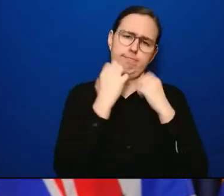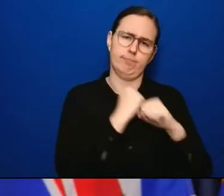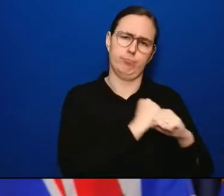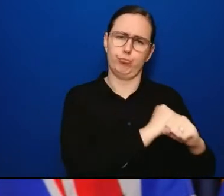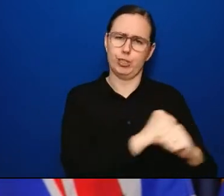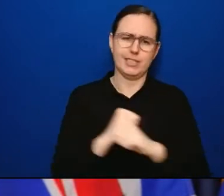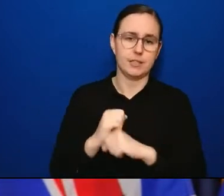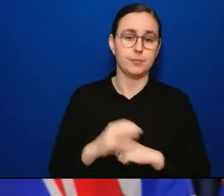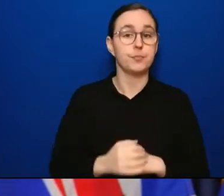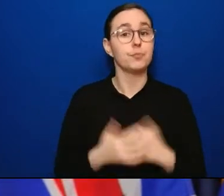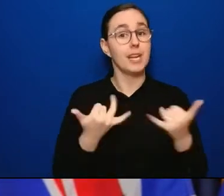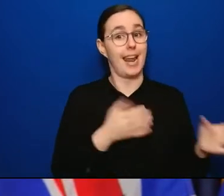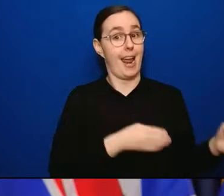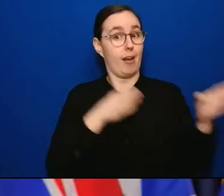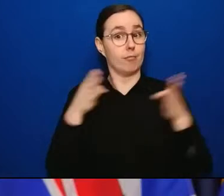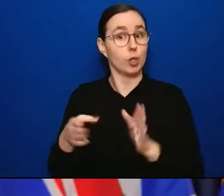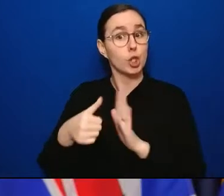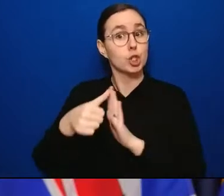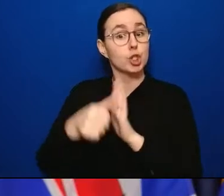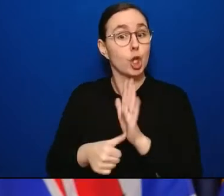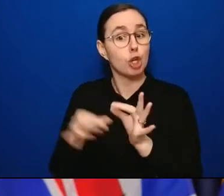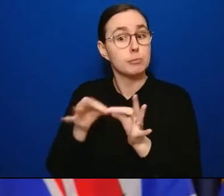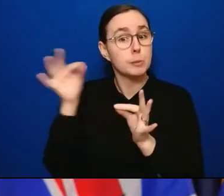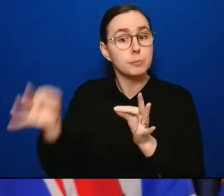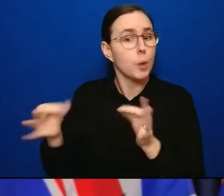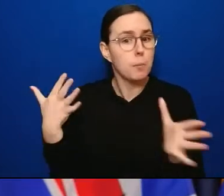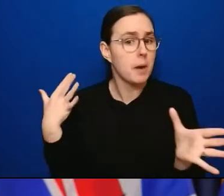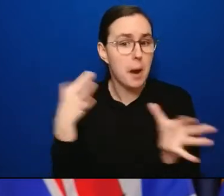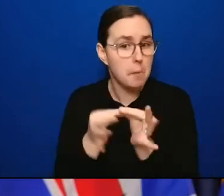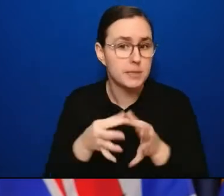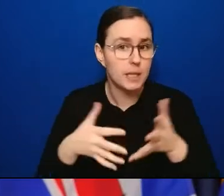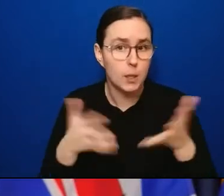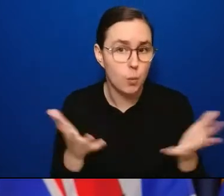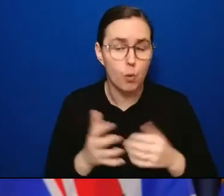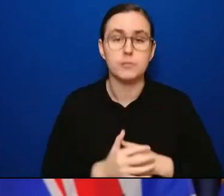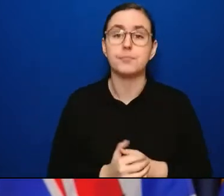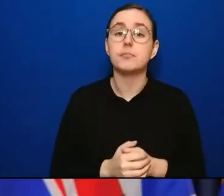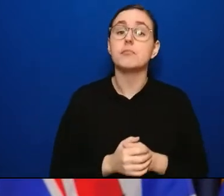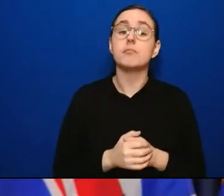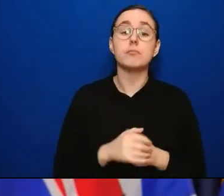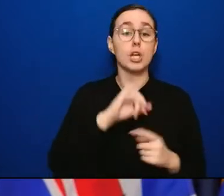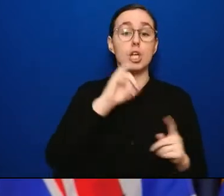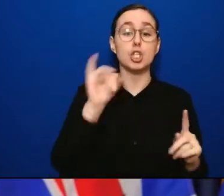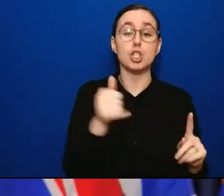renewal Update. Health authorities report that 6428